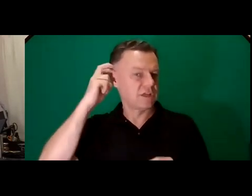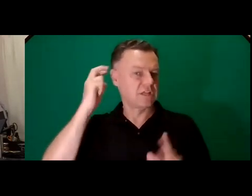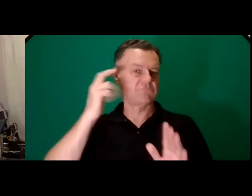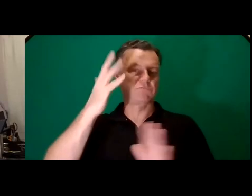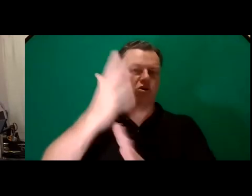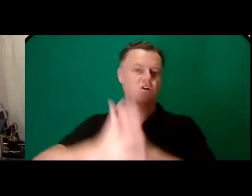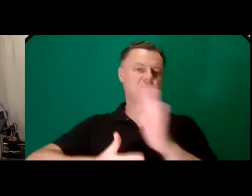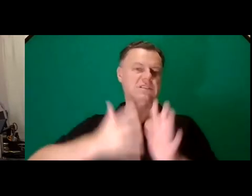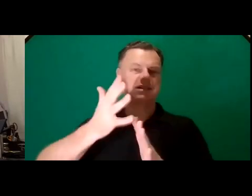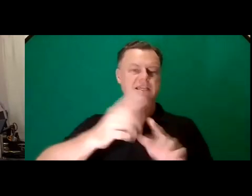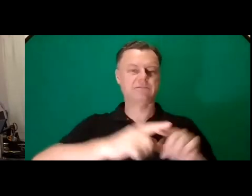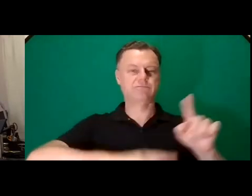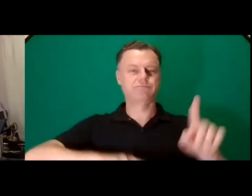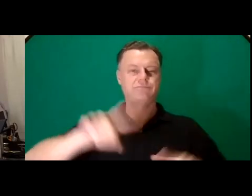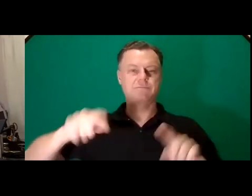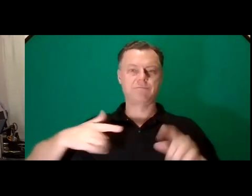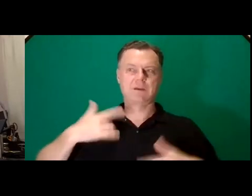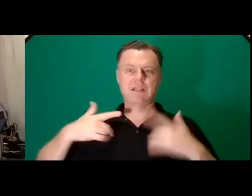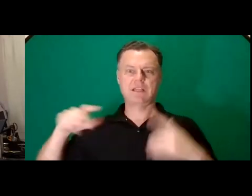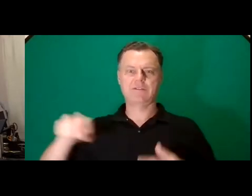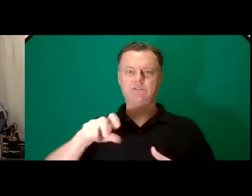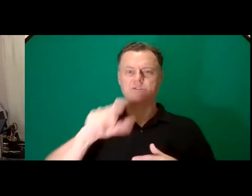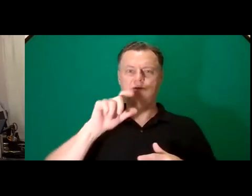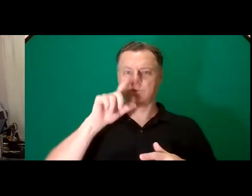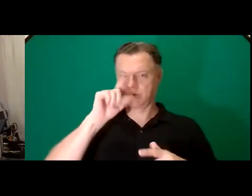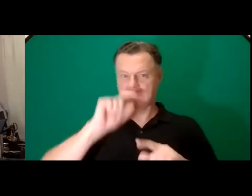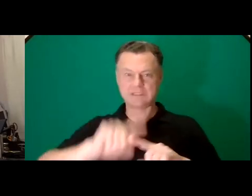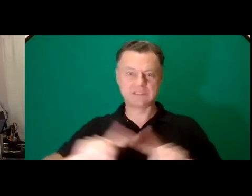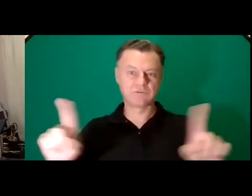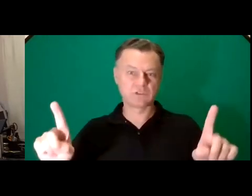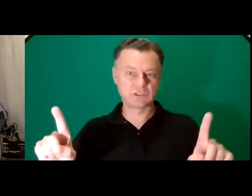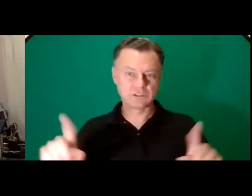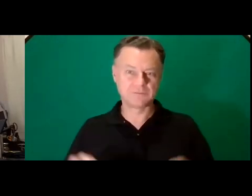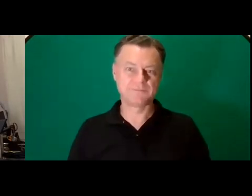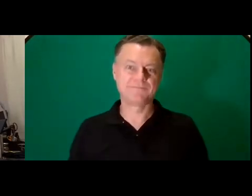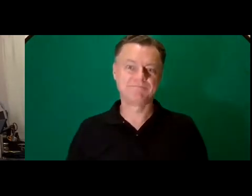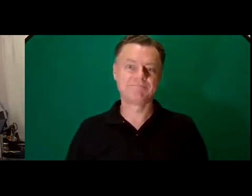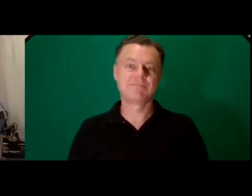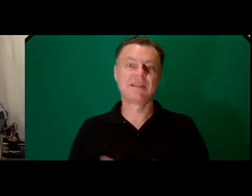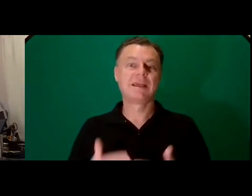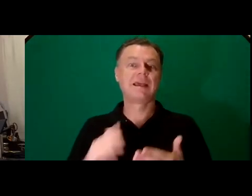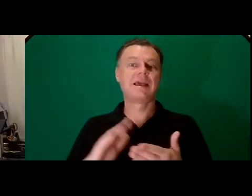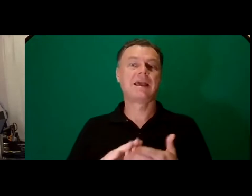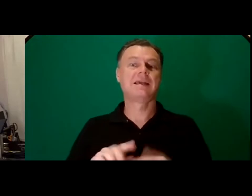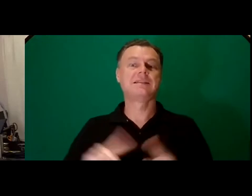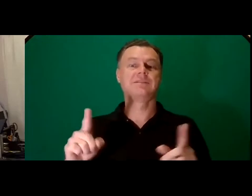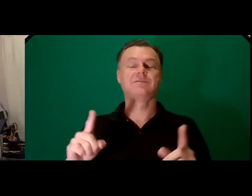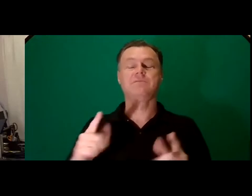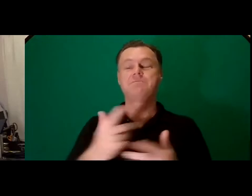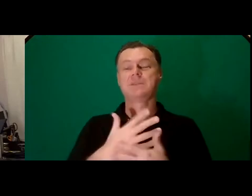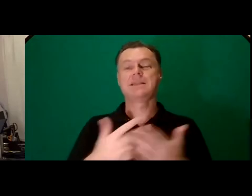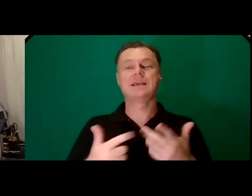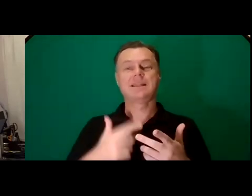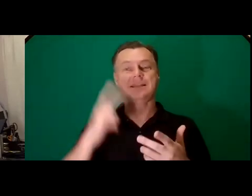my journey might have been and how different the journey of so many other people out there